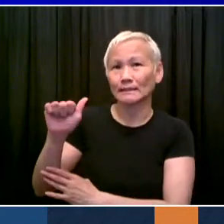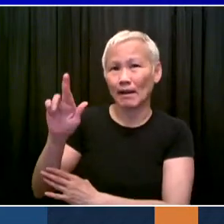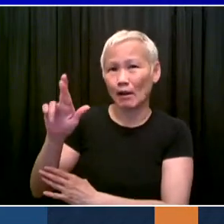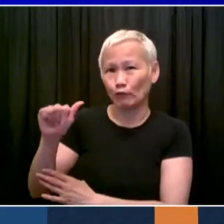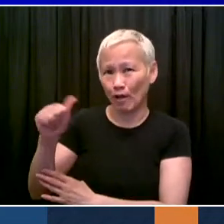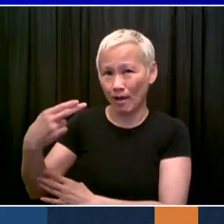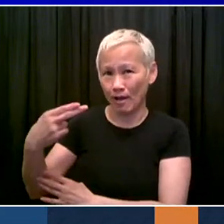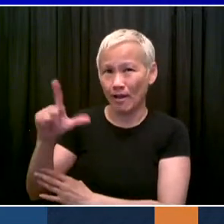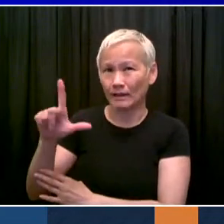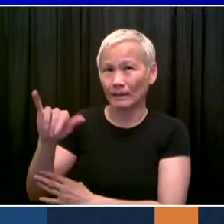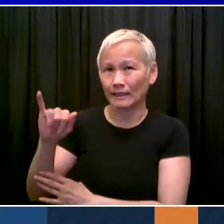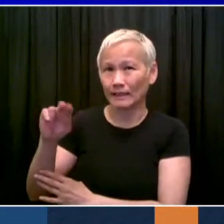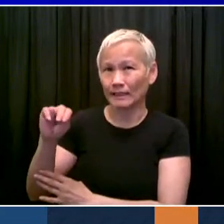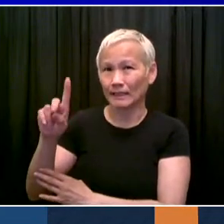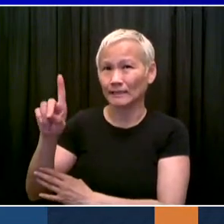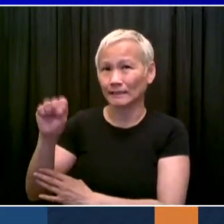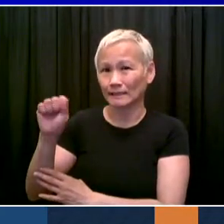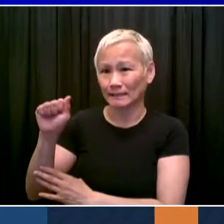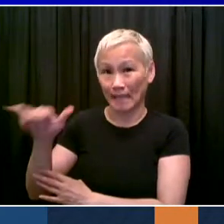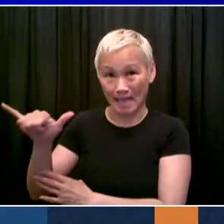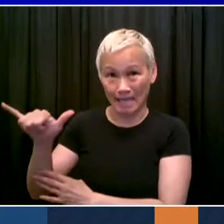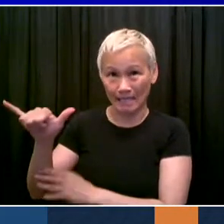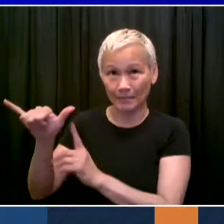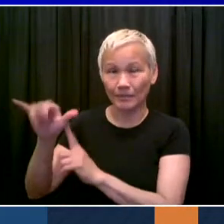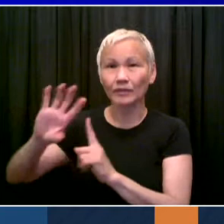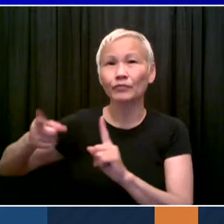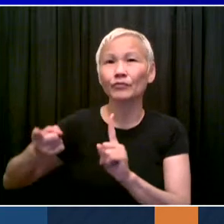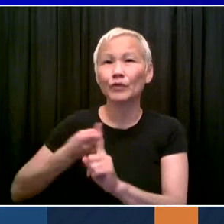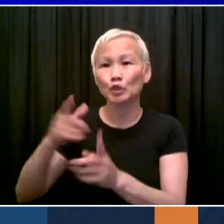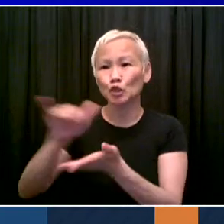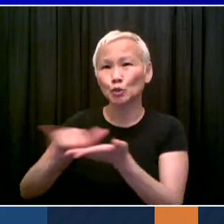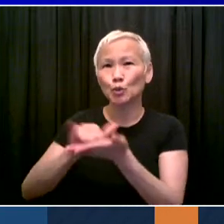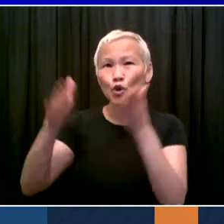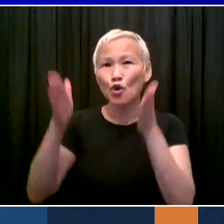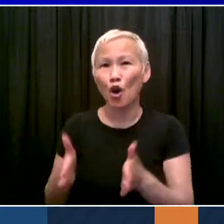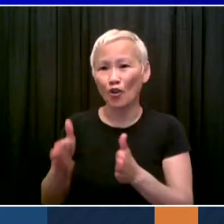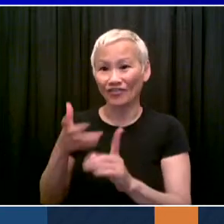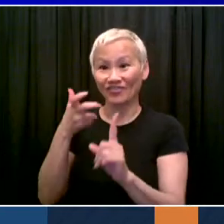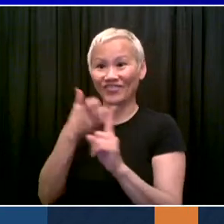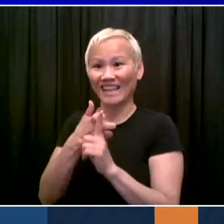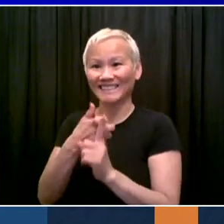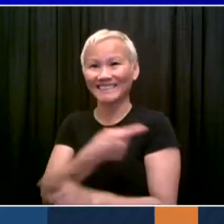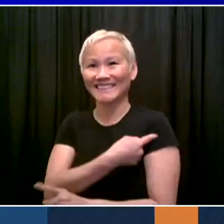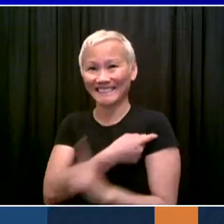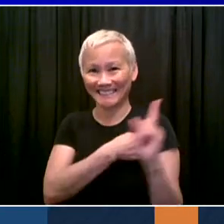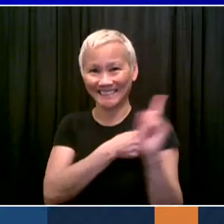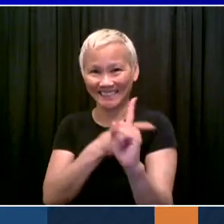HEROES . THE GRAND MARSHAL , SANDRA, FIRST AMERICAN